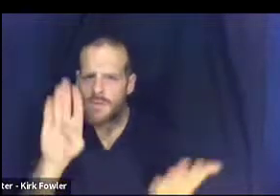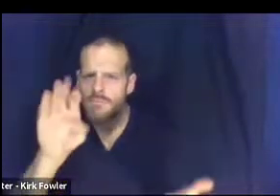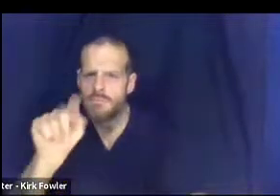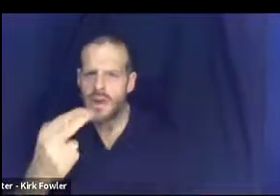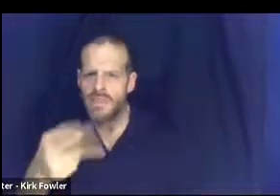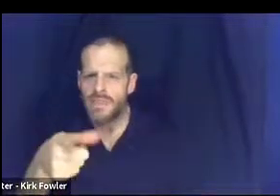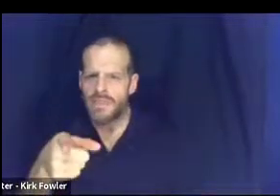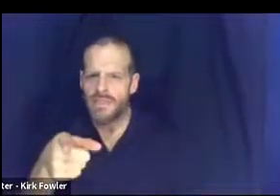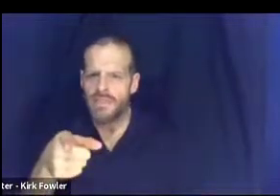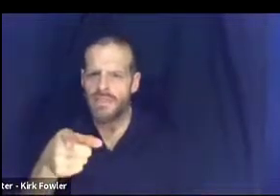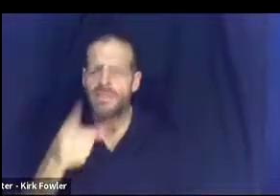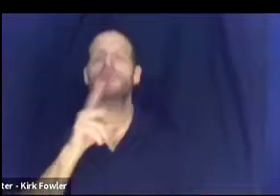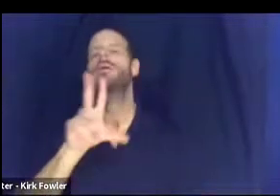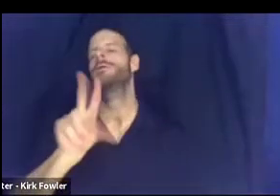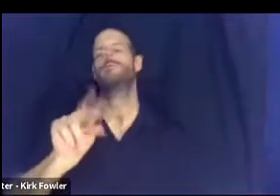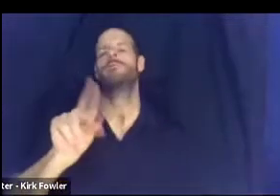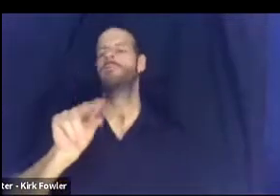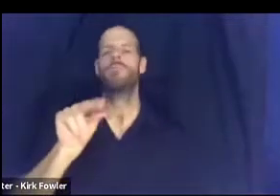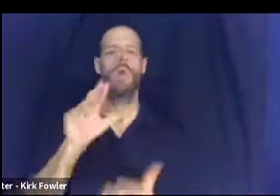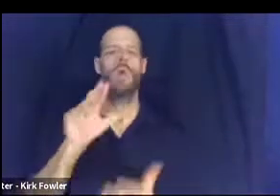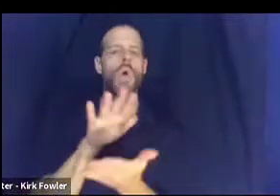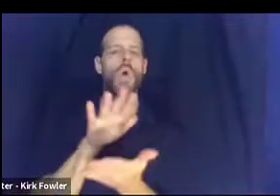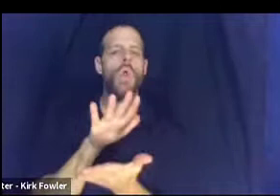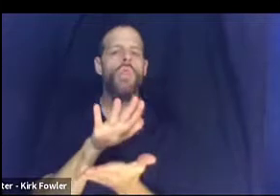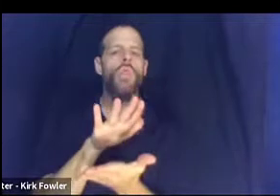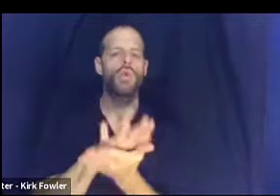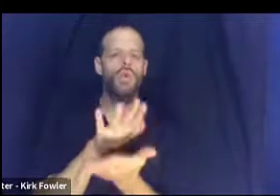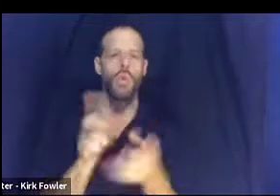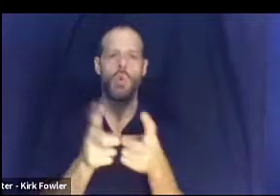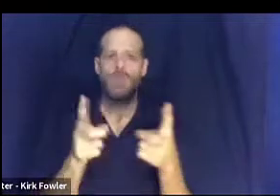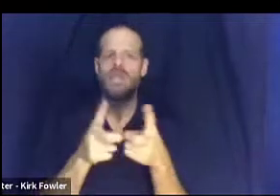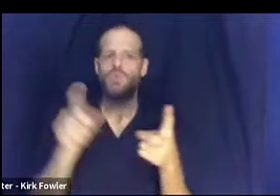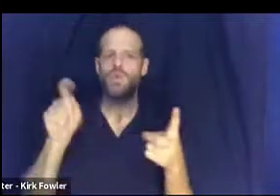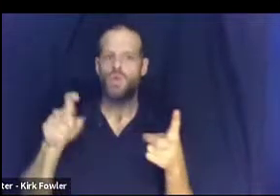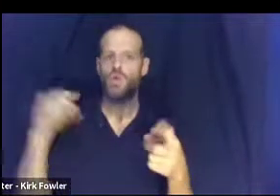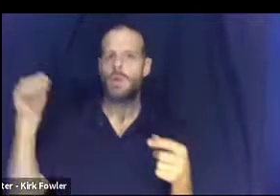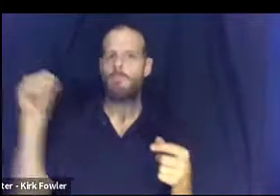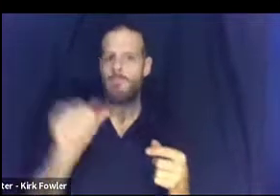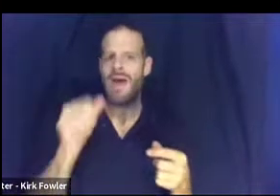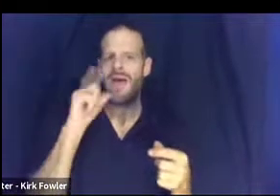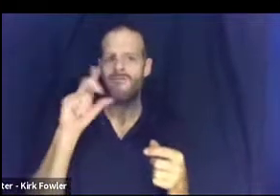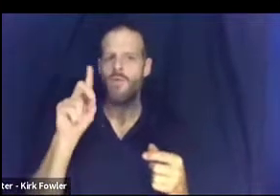No, the school district should pay for the device. I don't mean like the school itself,